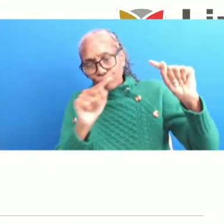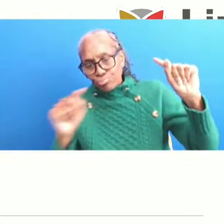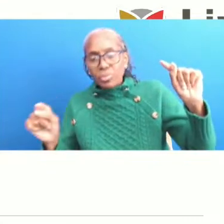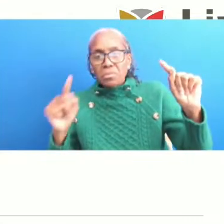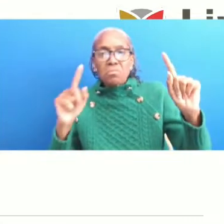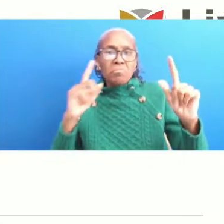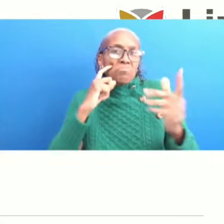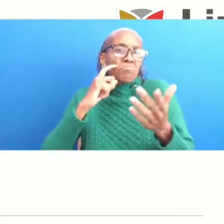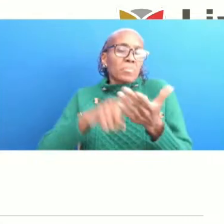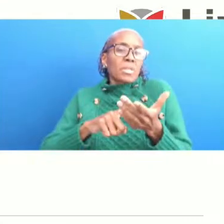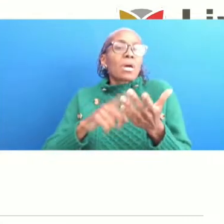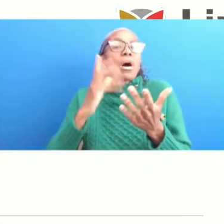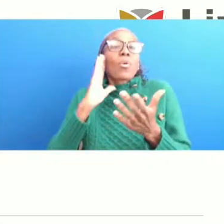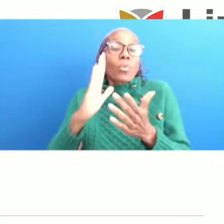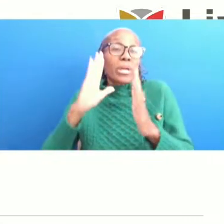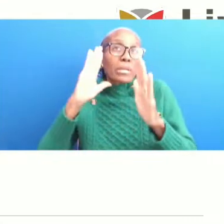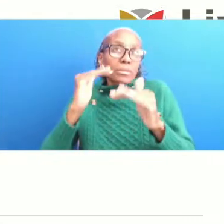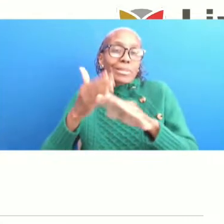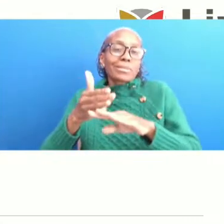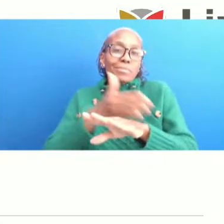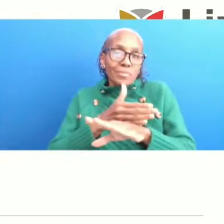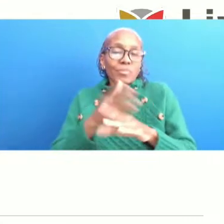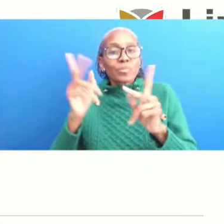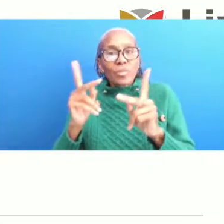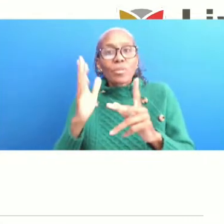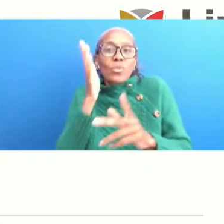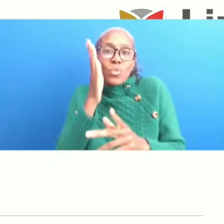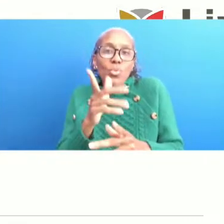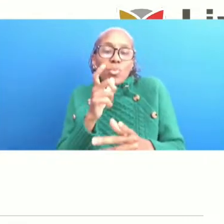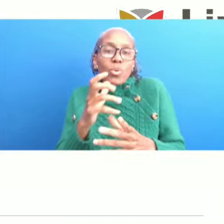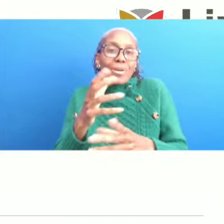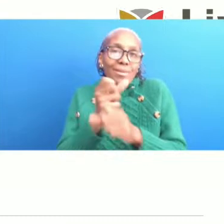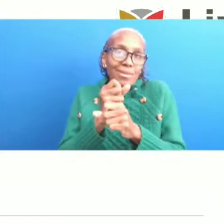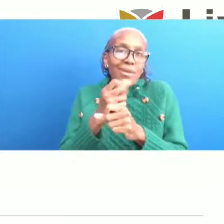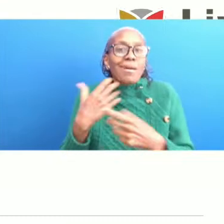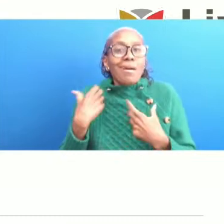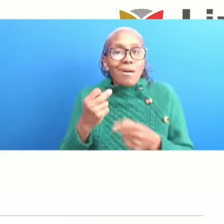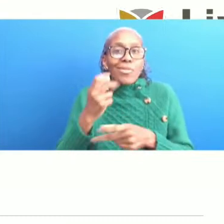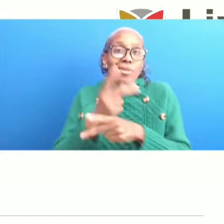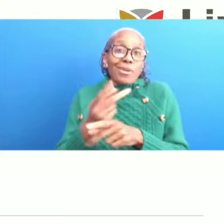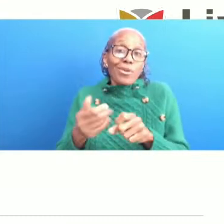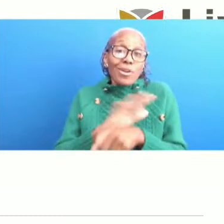THE PROGRESS IS CERTAINLY NOTEWORTHY AND WE WOULD EXPECT